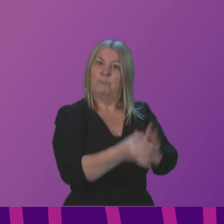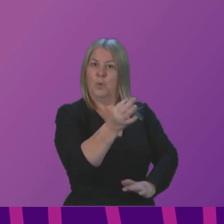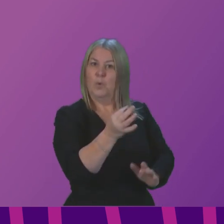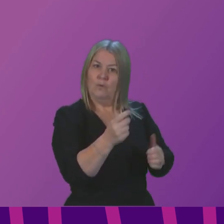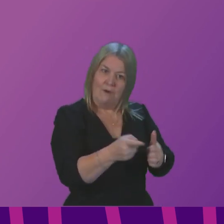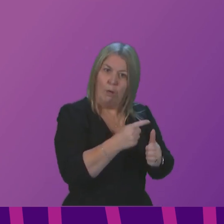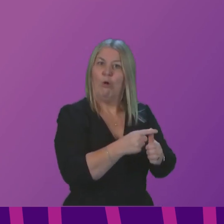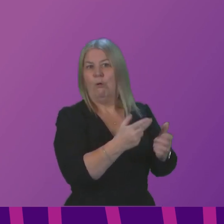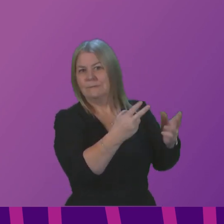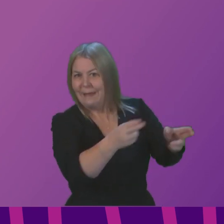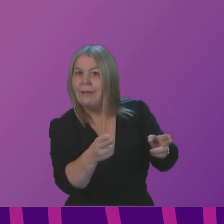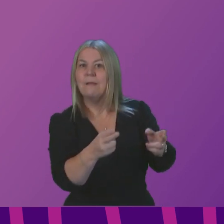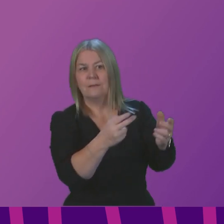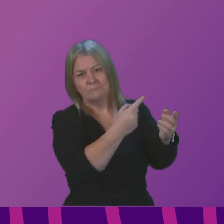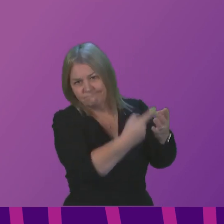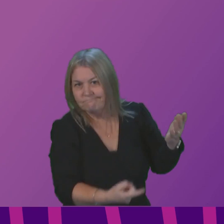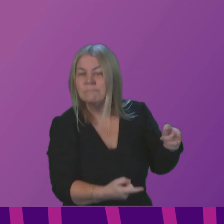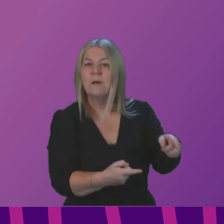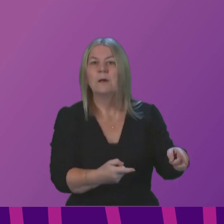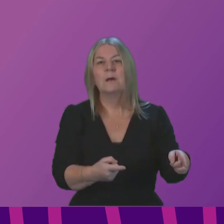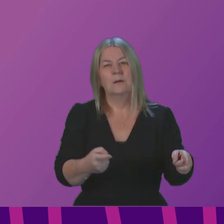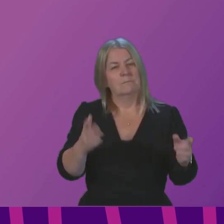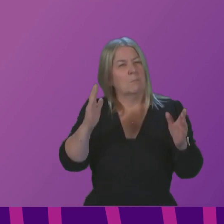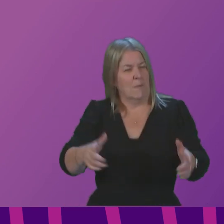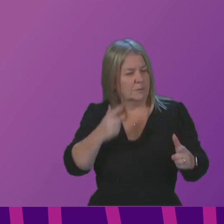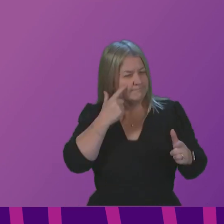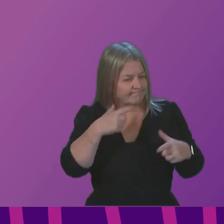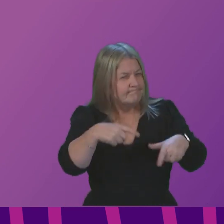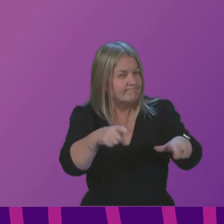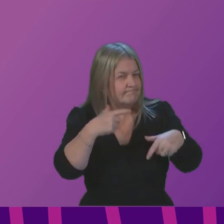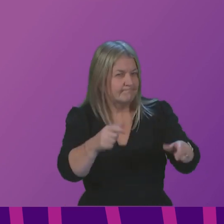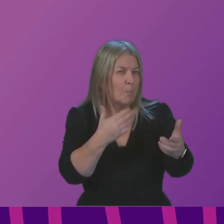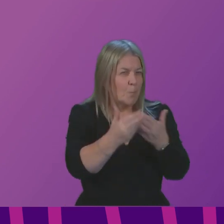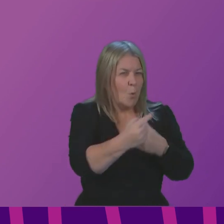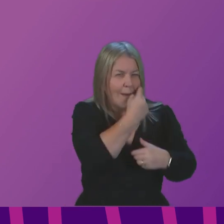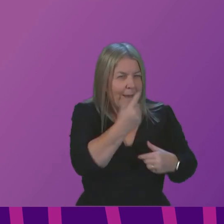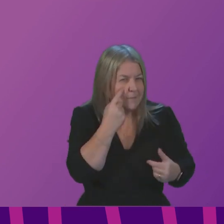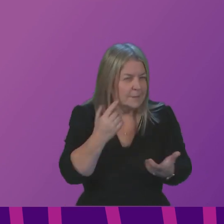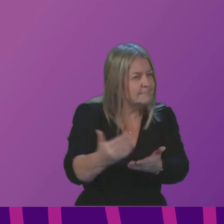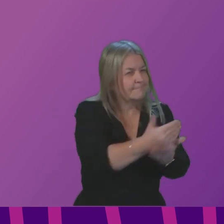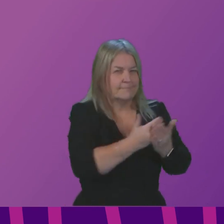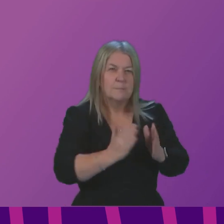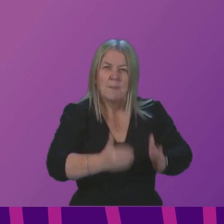issues will receive on-going, careful and evidence-based consideration by the Government.